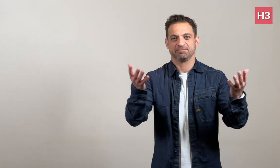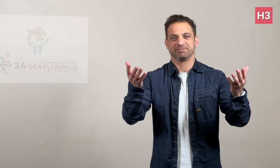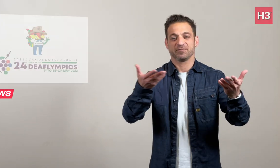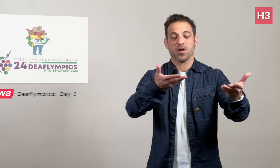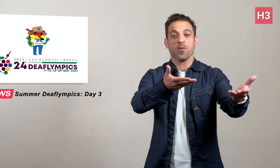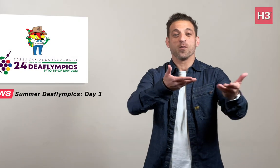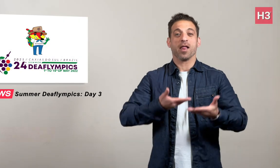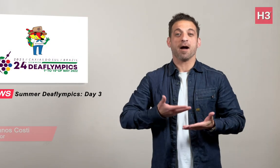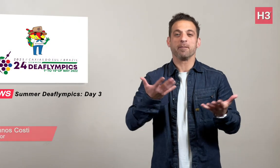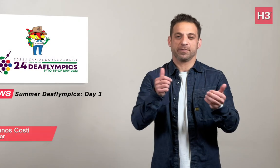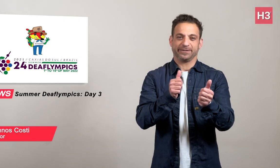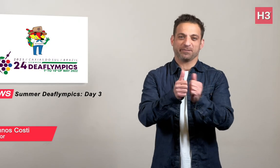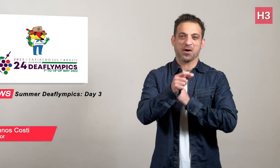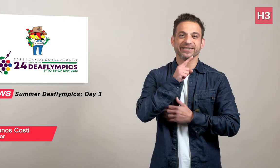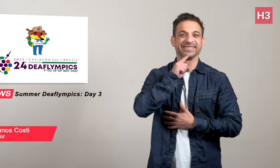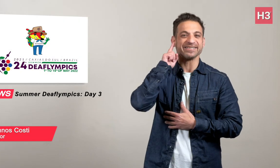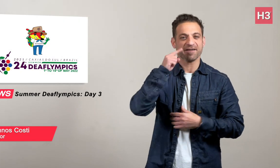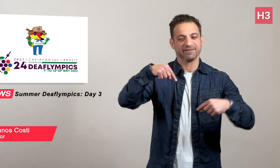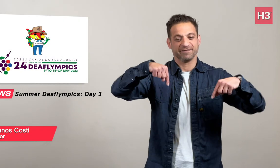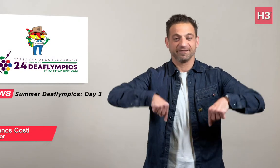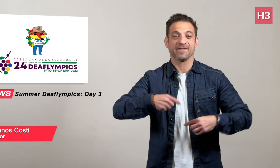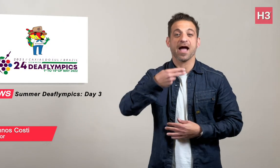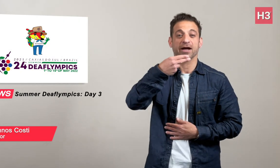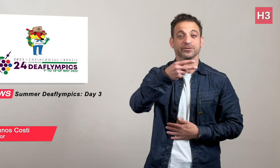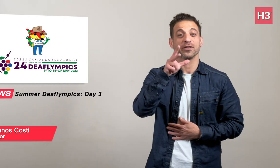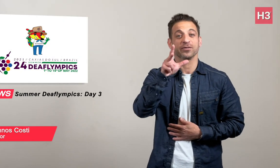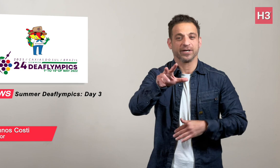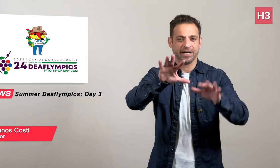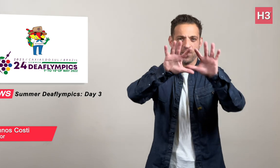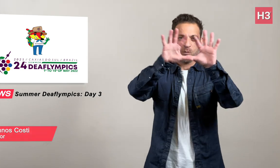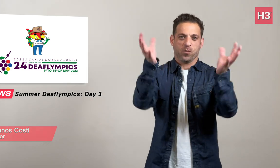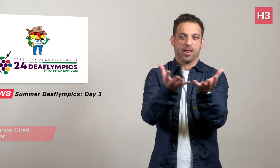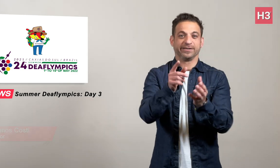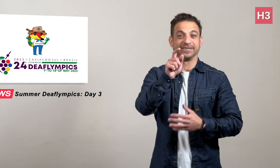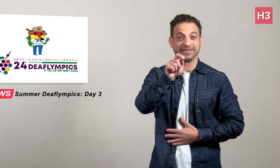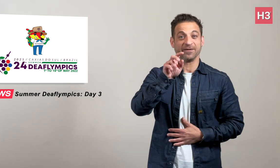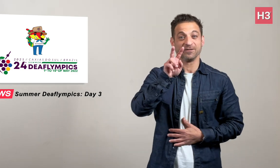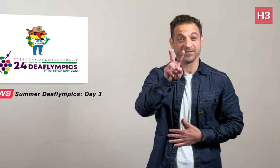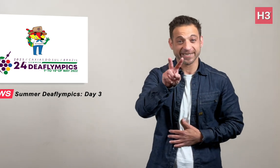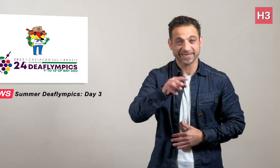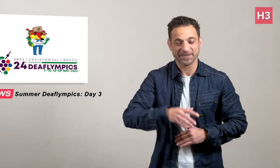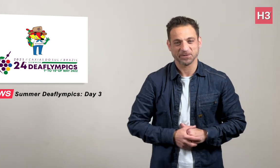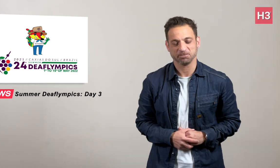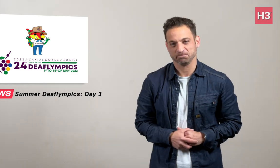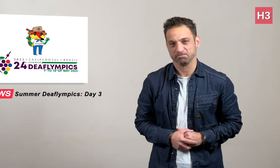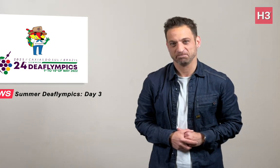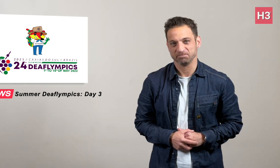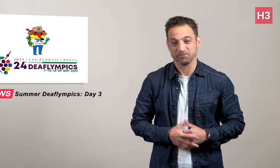Welcome to "SportsDeaf" at H3 World TV.